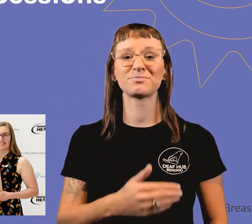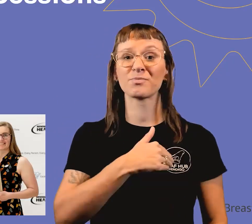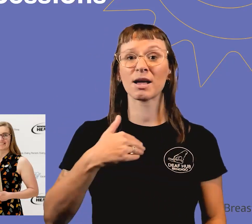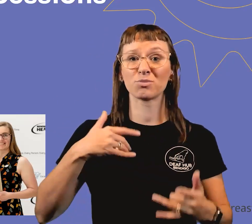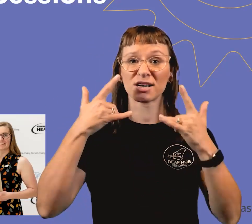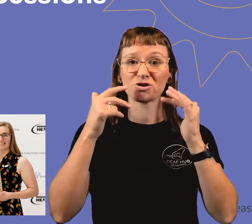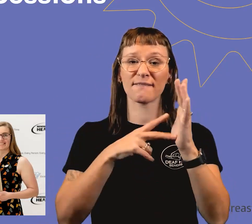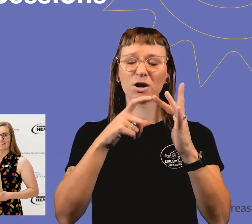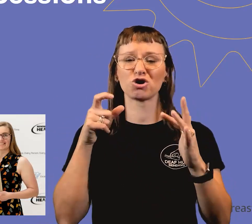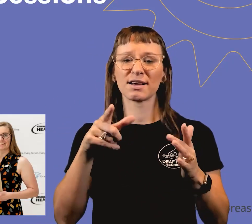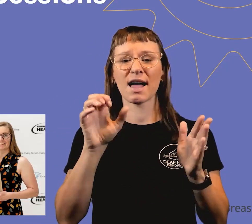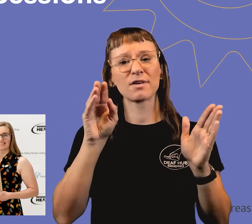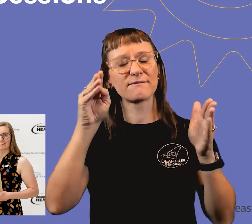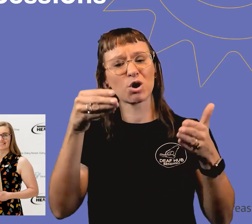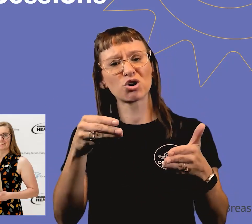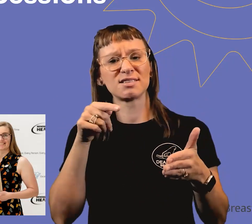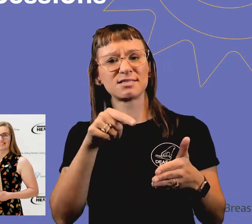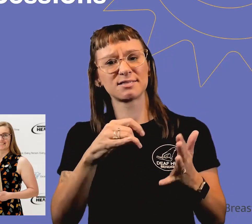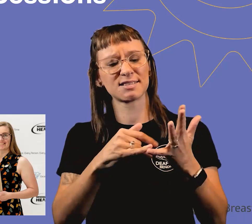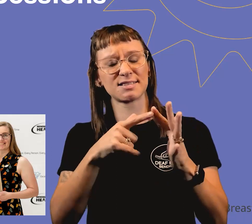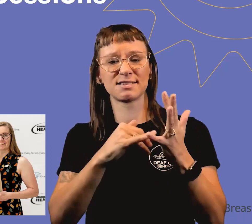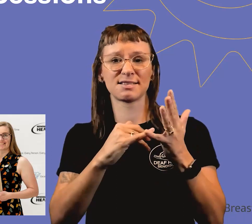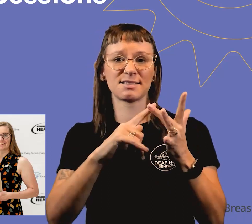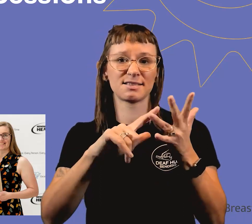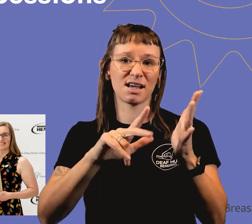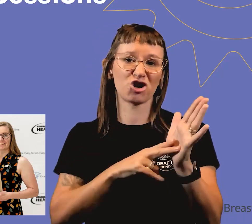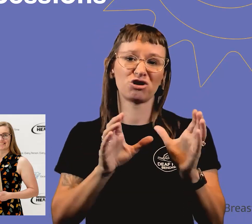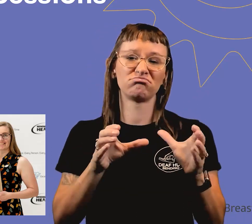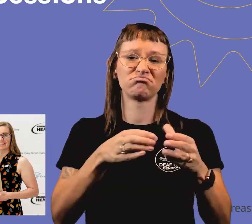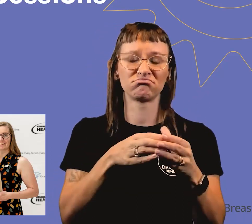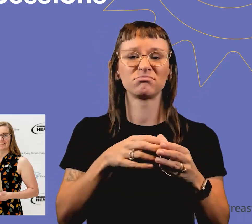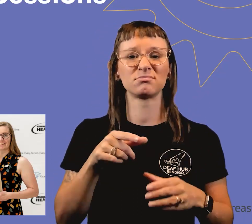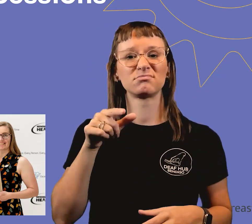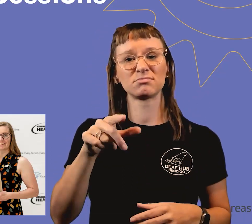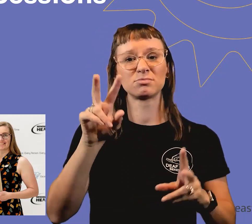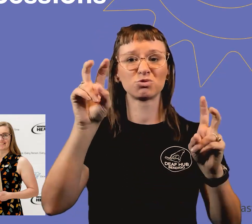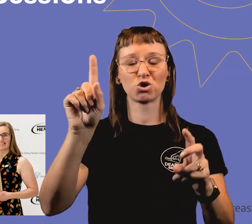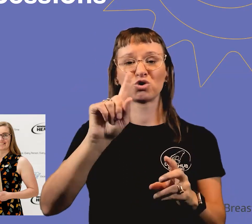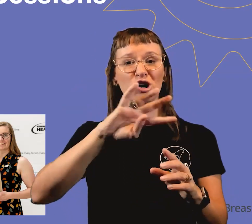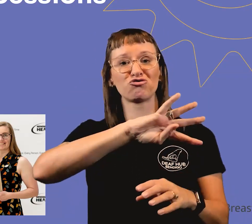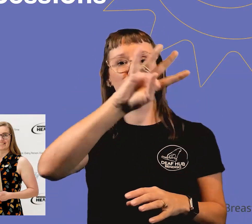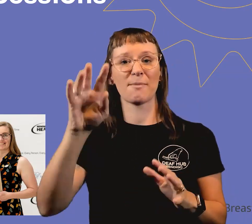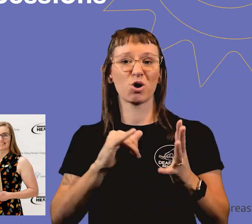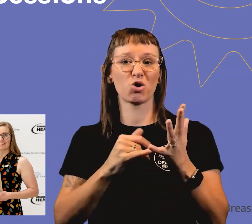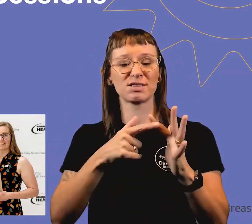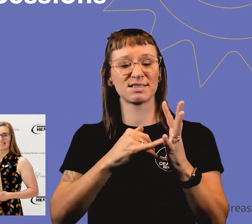Rainbow Sessions: BreastScreen Victoria holds dedicated LGBTIQ+ screening sessions called